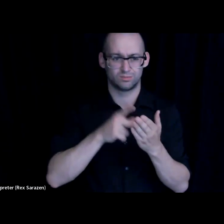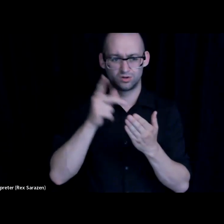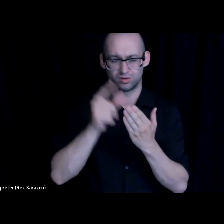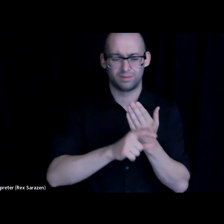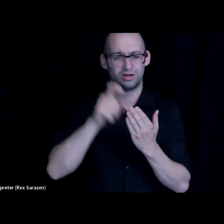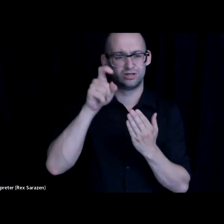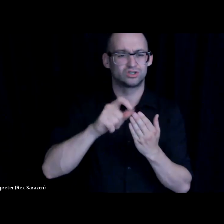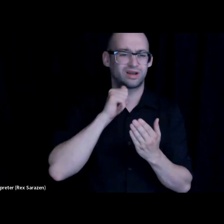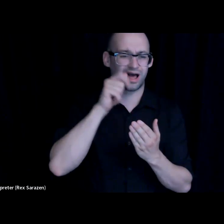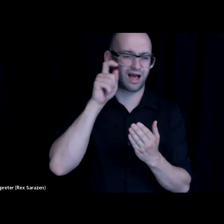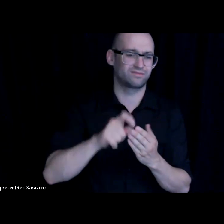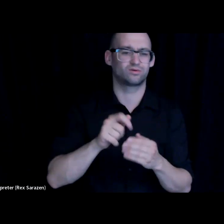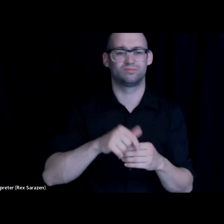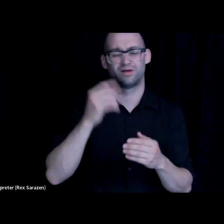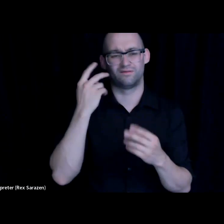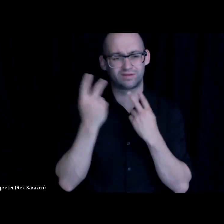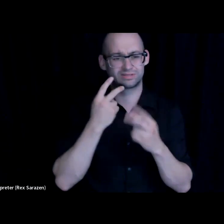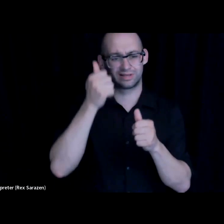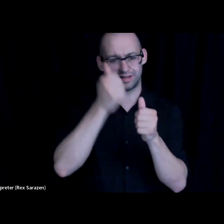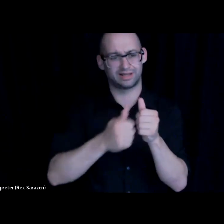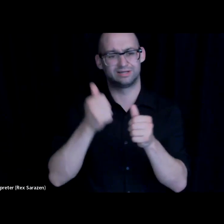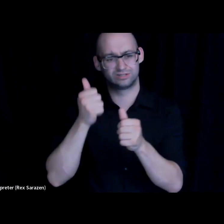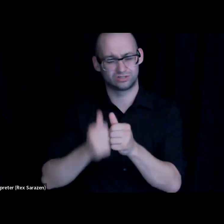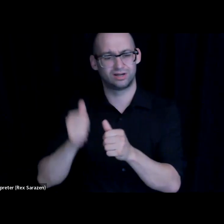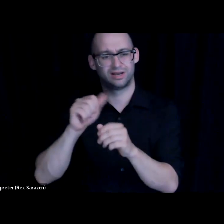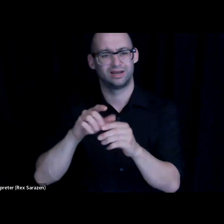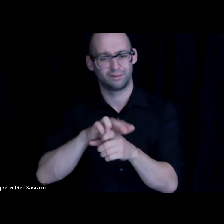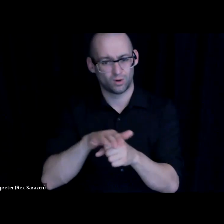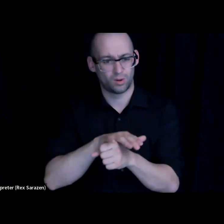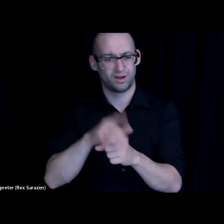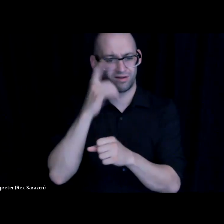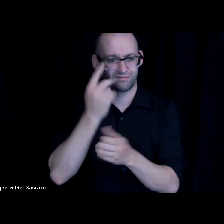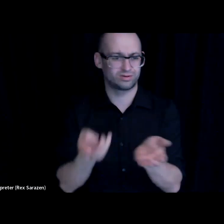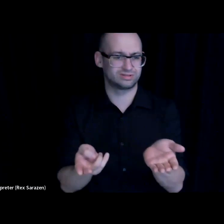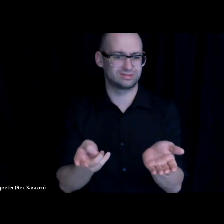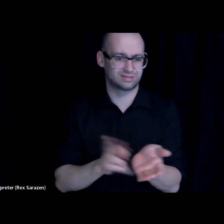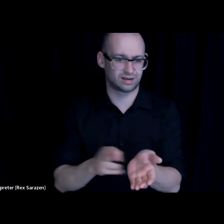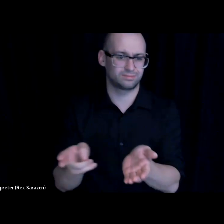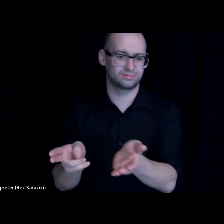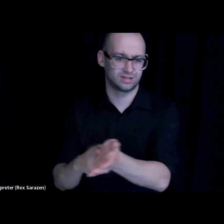different departments to sign up for all these different services. Can you go to one place